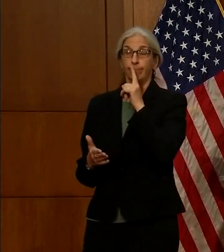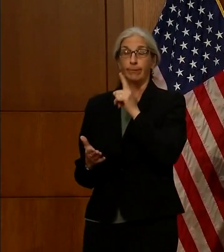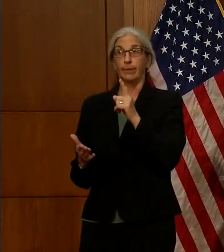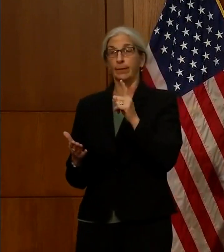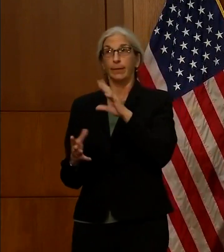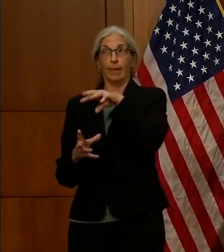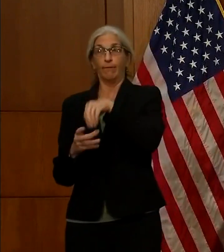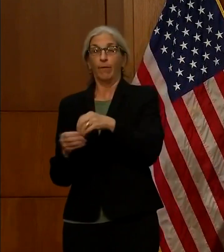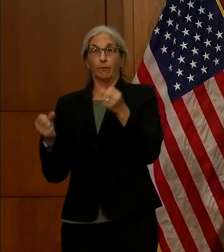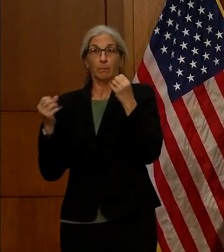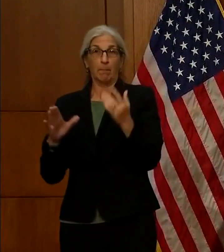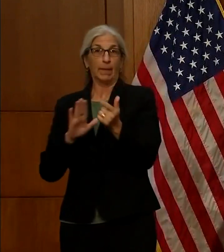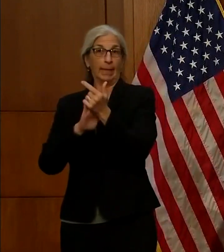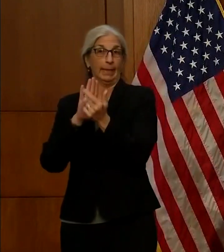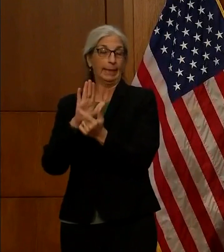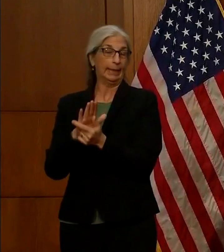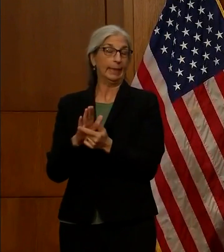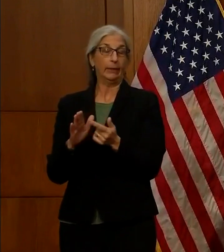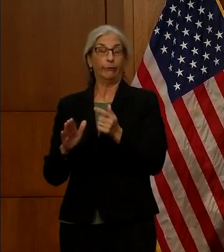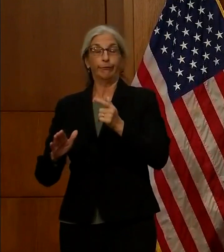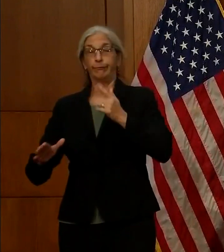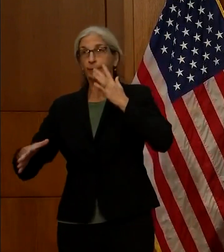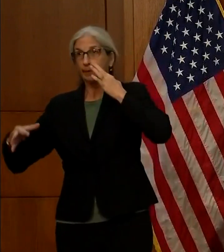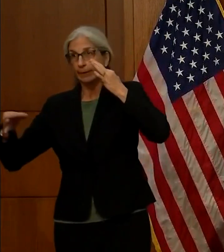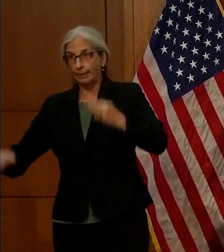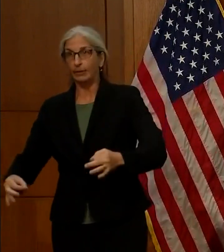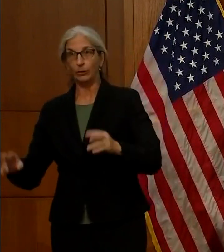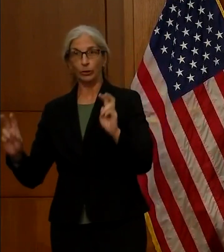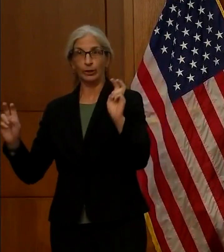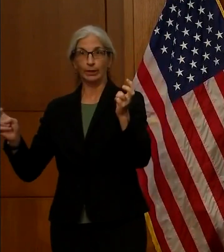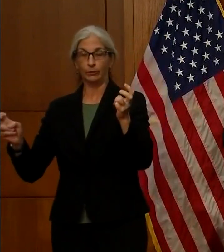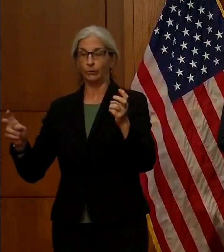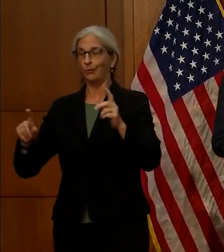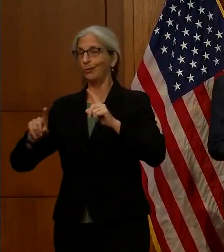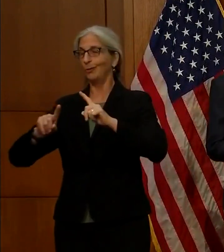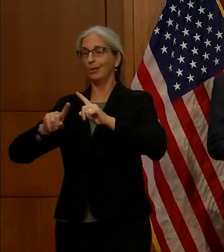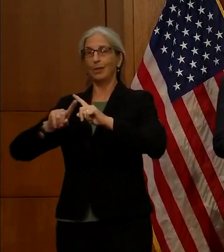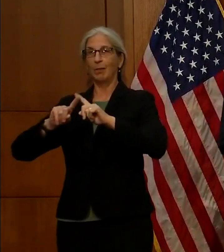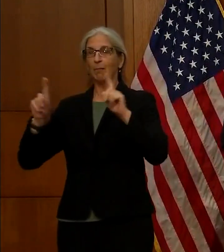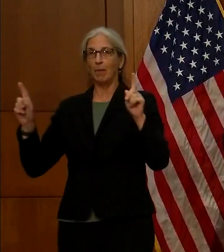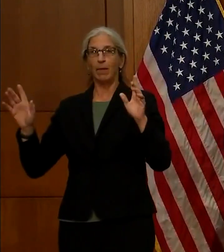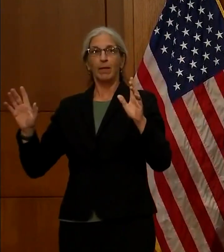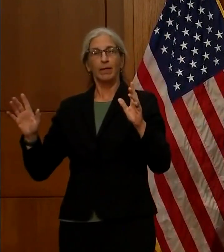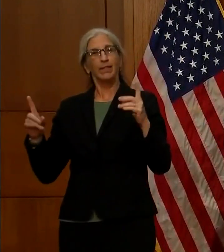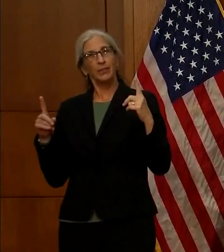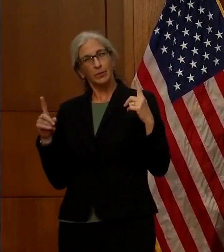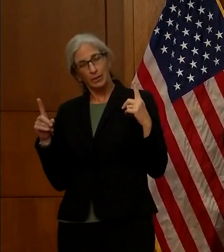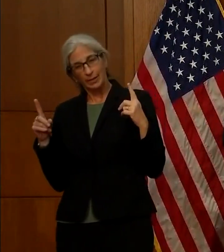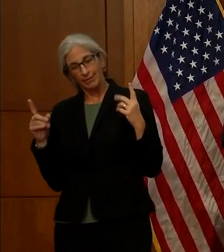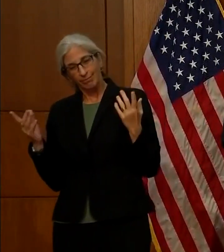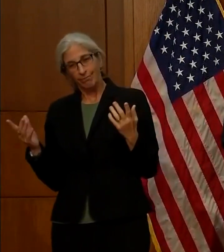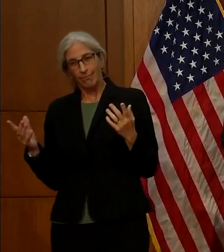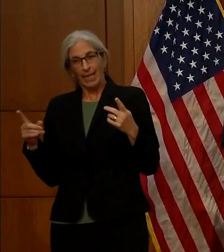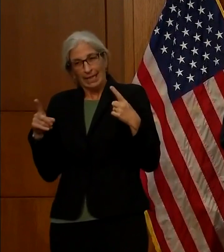DELVES INTO PROBABLY A LOT OF LEGAL STANDING ISSUES THAT YOU'RE NOT INTERESTED IN WITH A